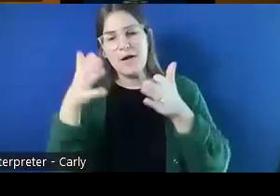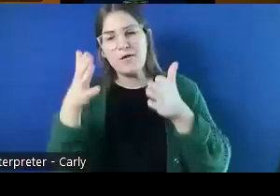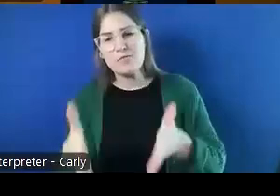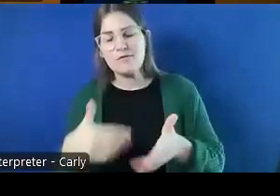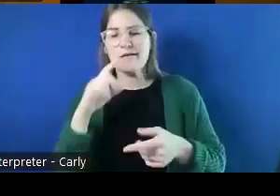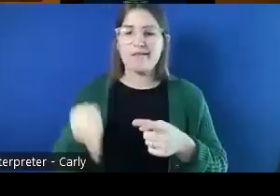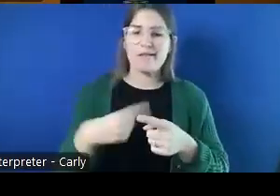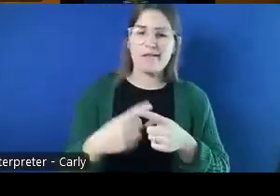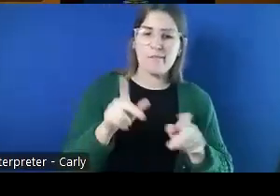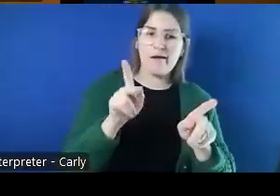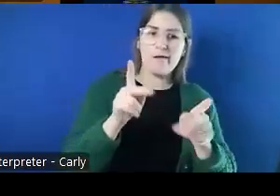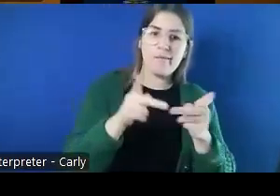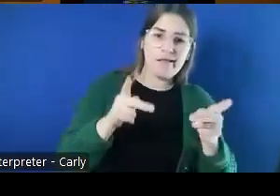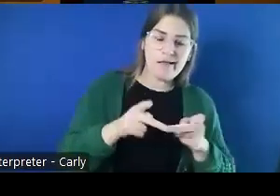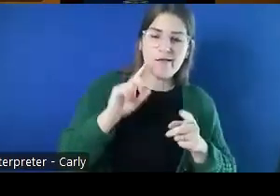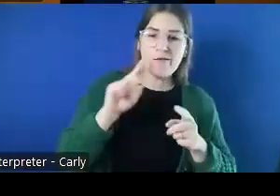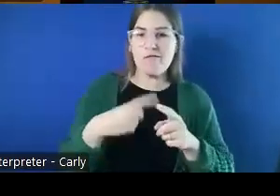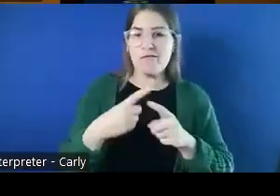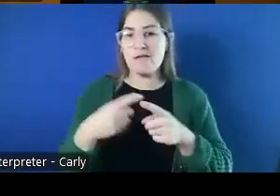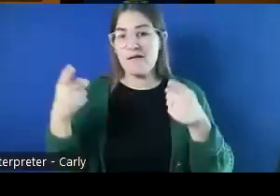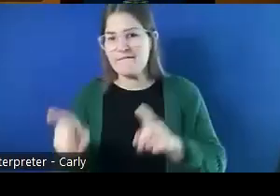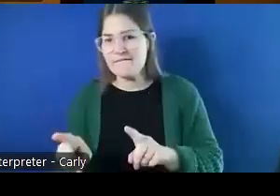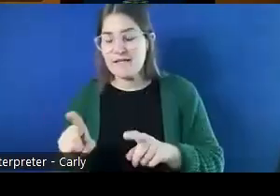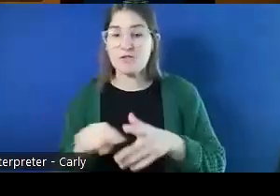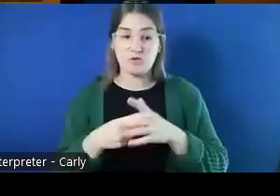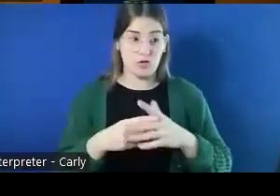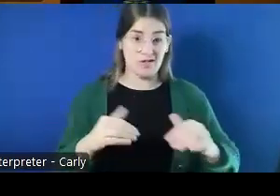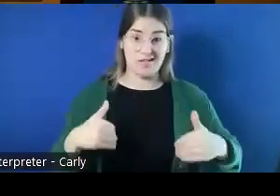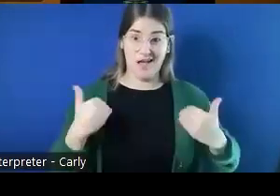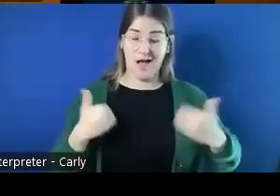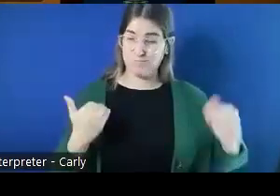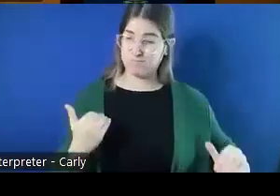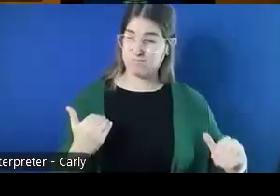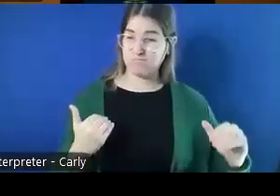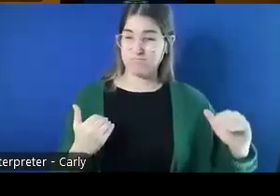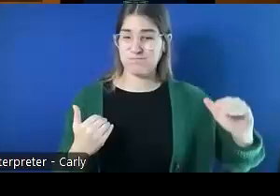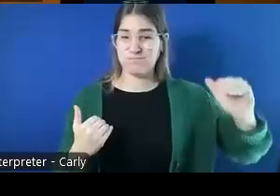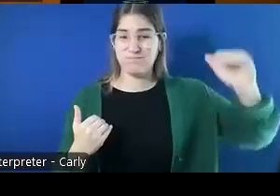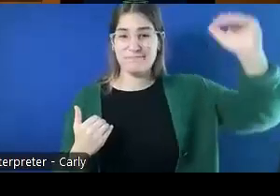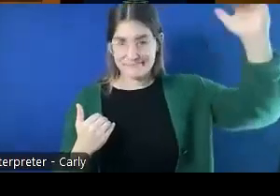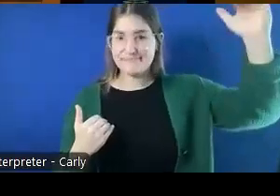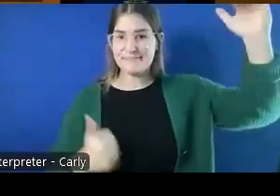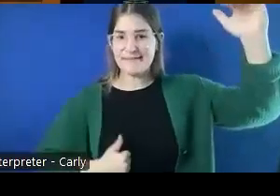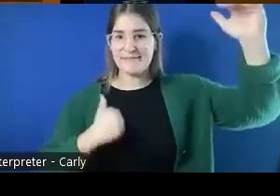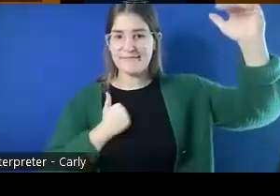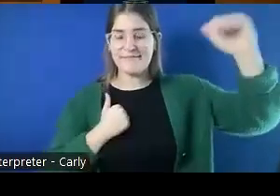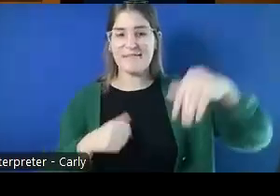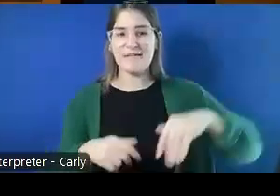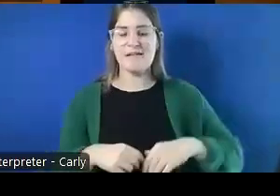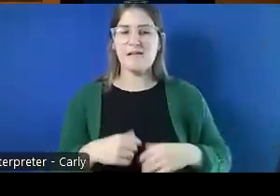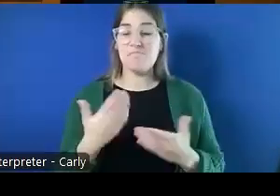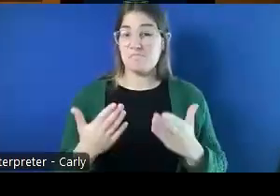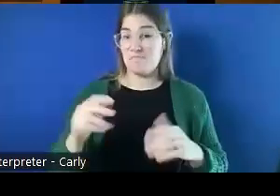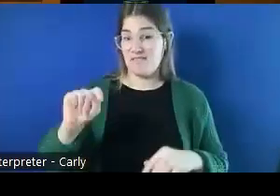in their life starting from childhood moving up through their life um and and explore themes um